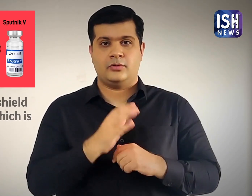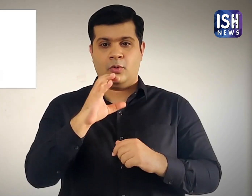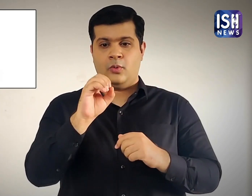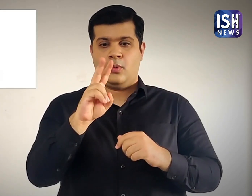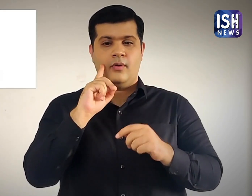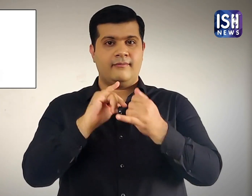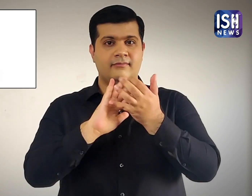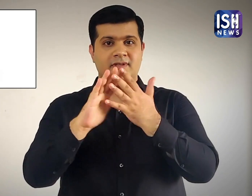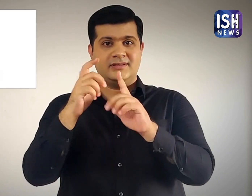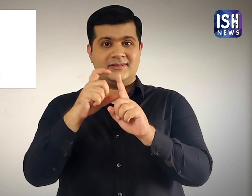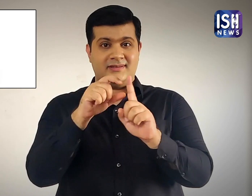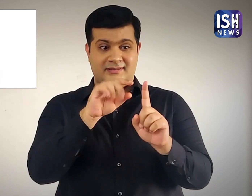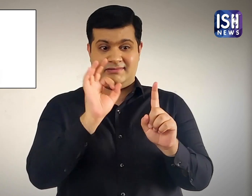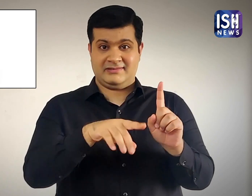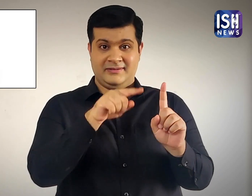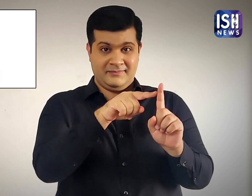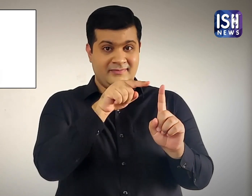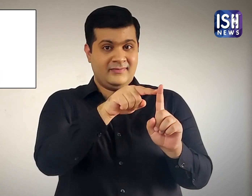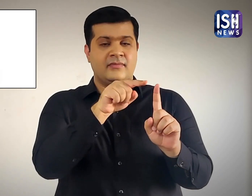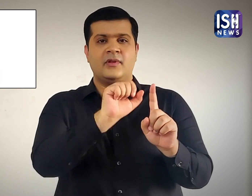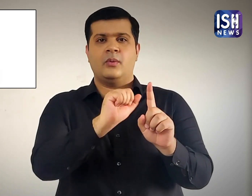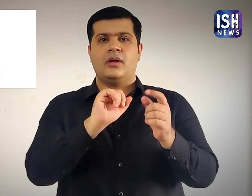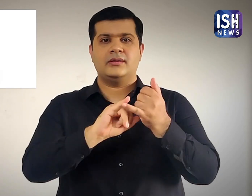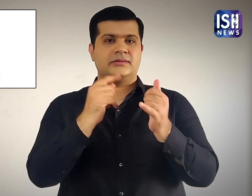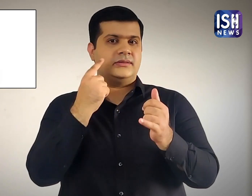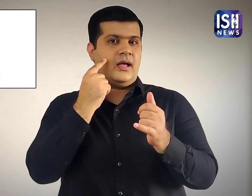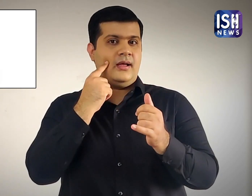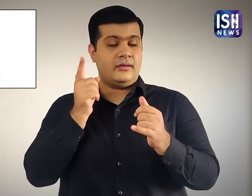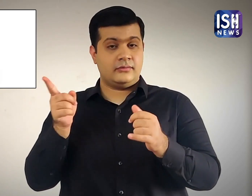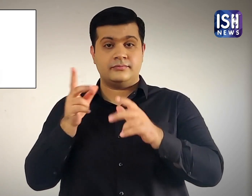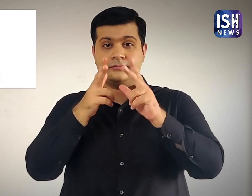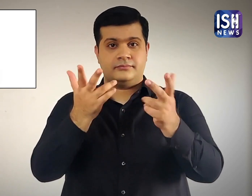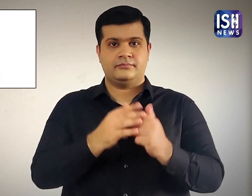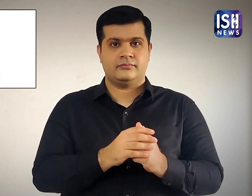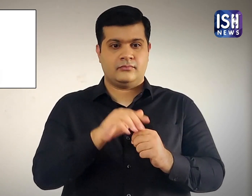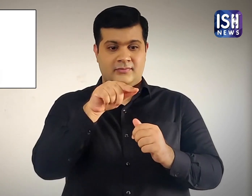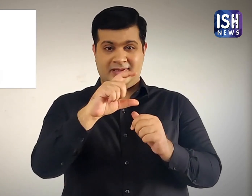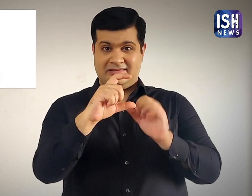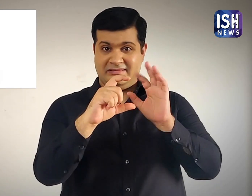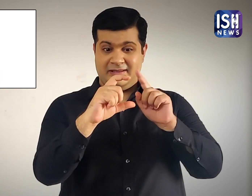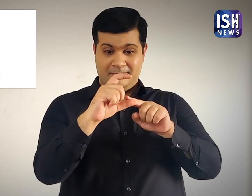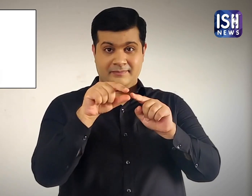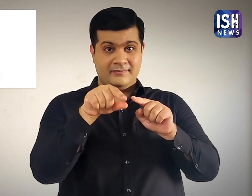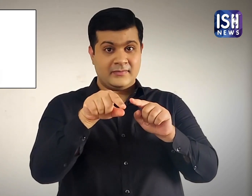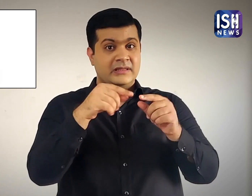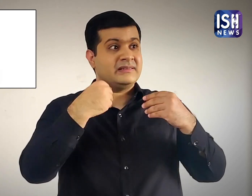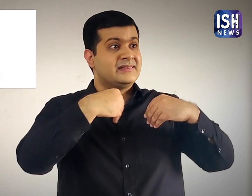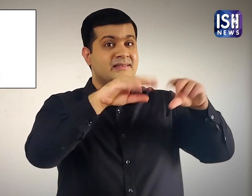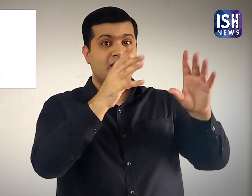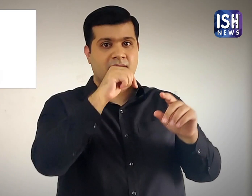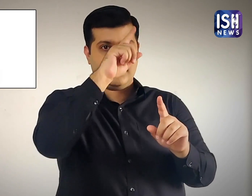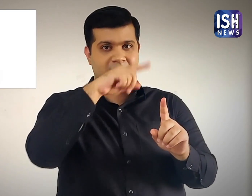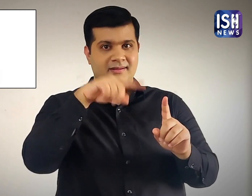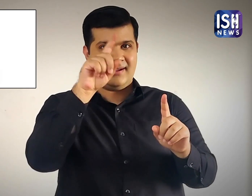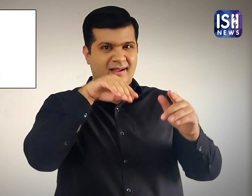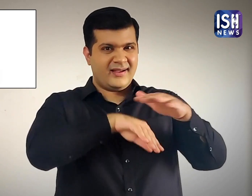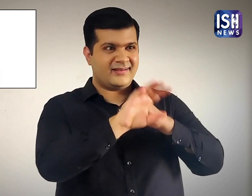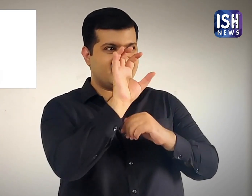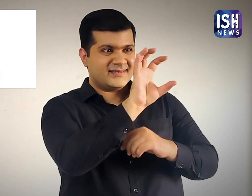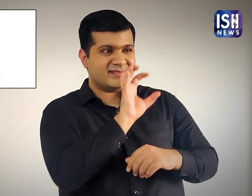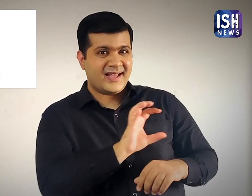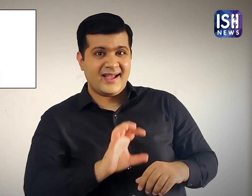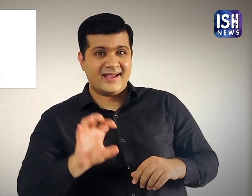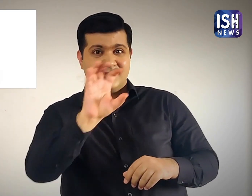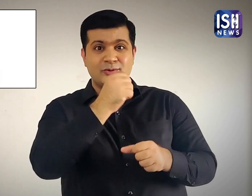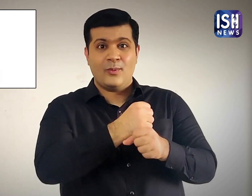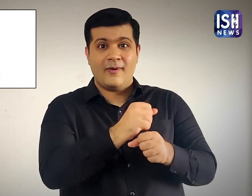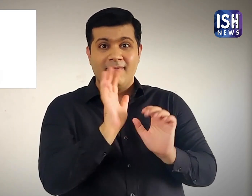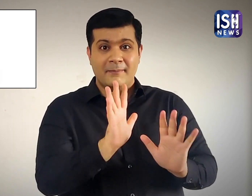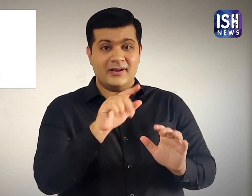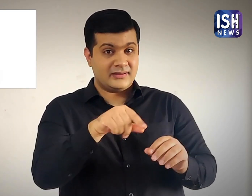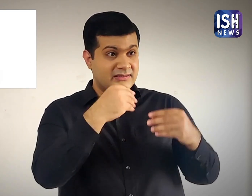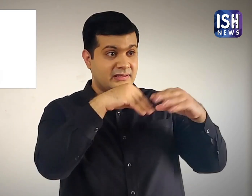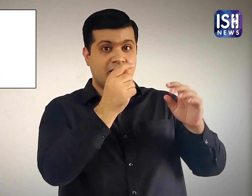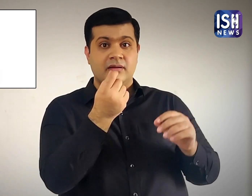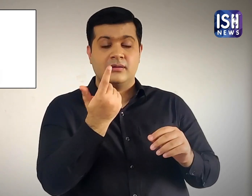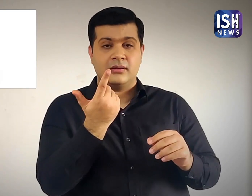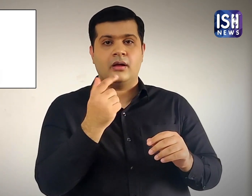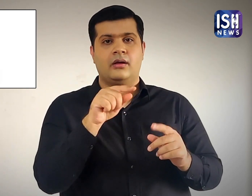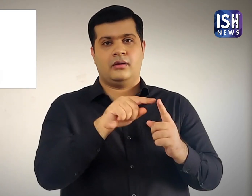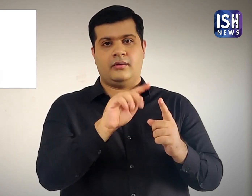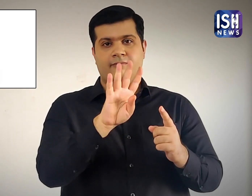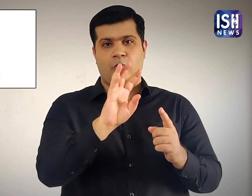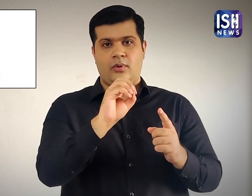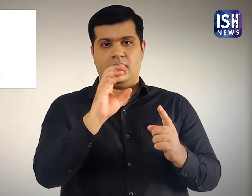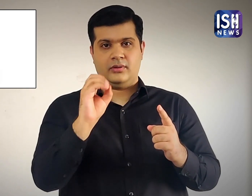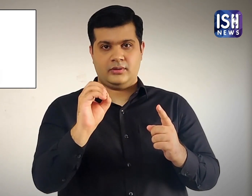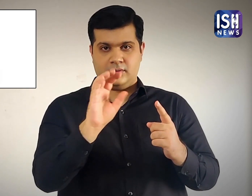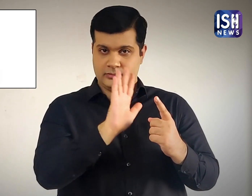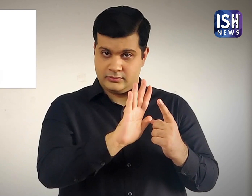Serum Institute will give Covishield at Rs 400 per dose to states